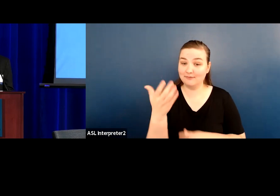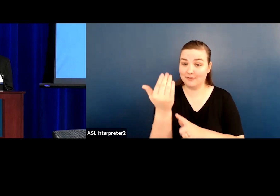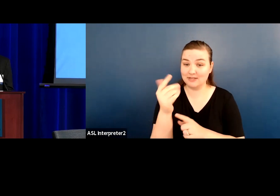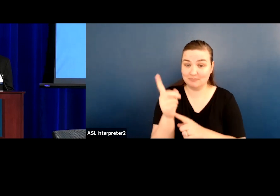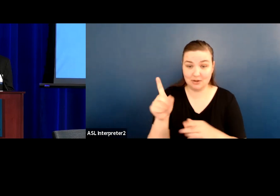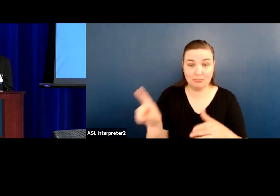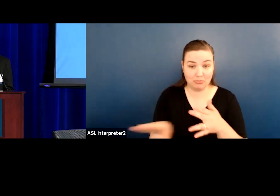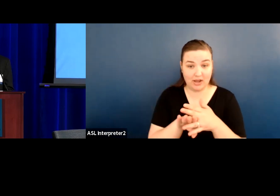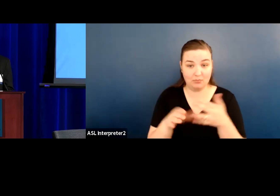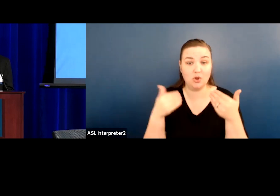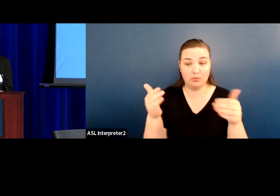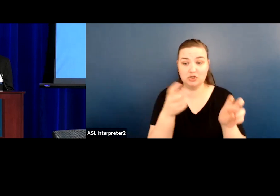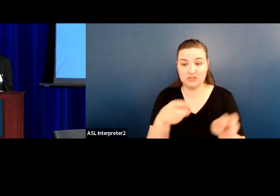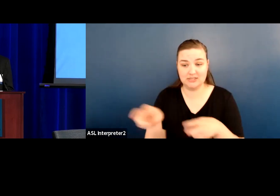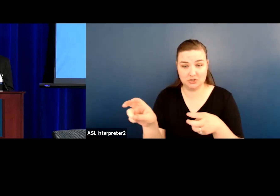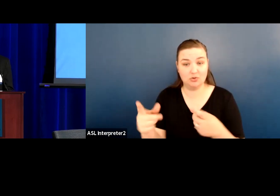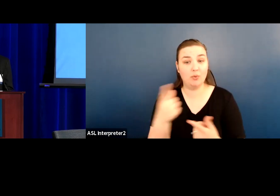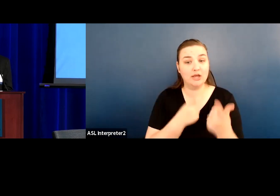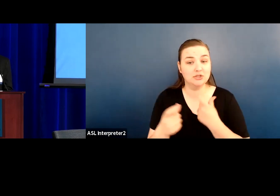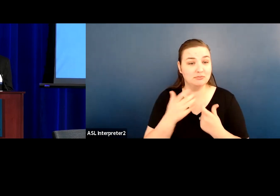so if you have questions, I encourage you to find Chris, if that's okay.